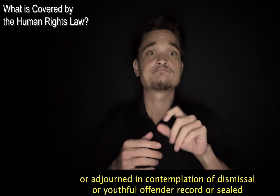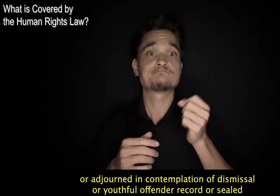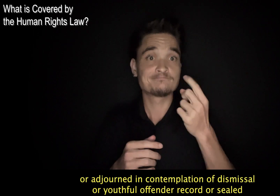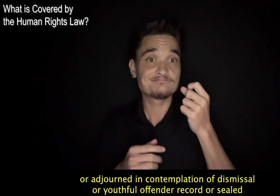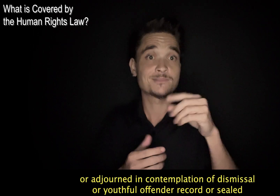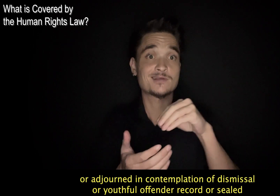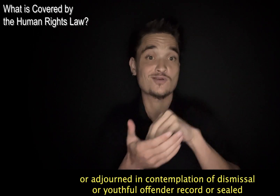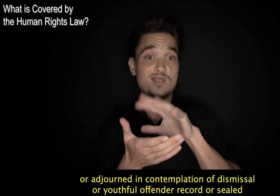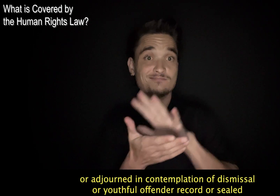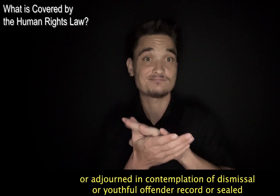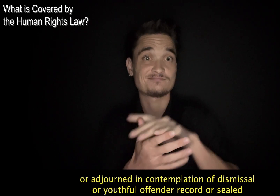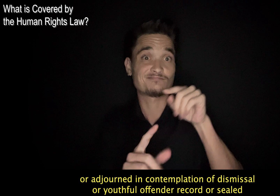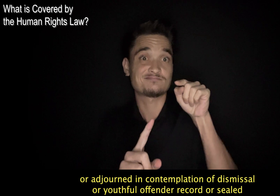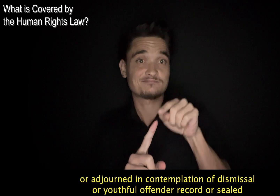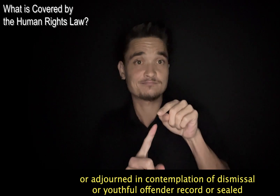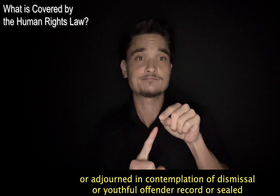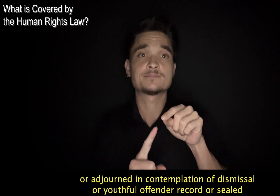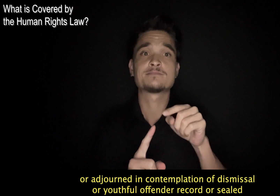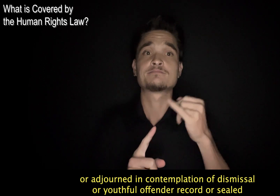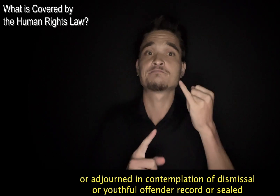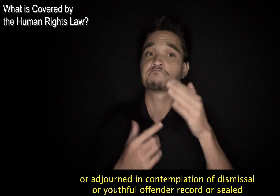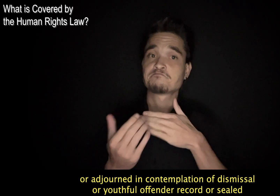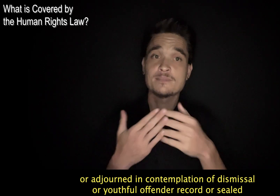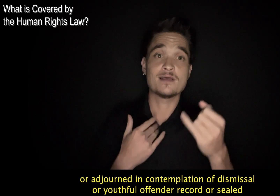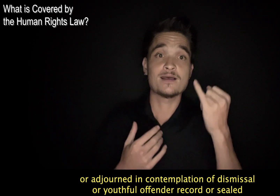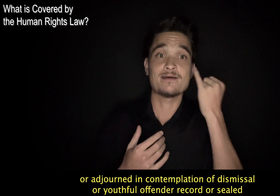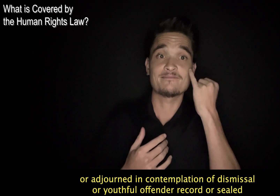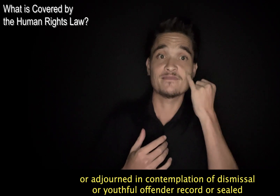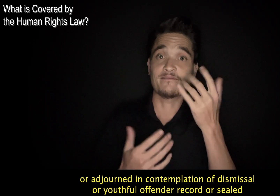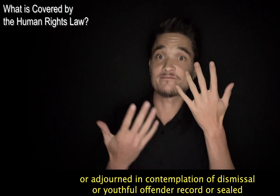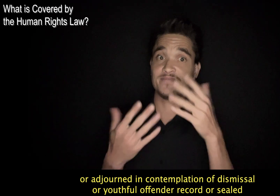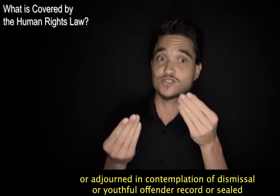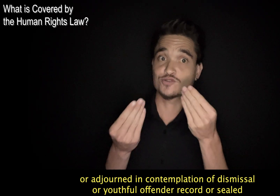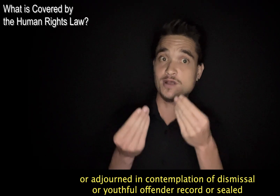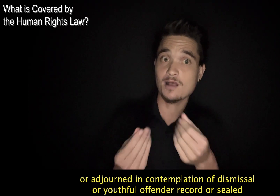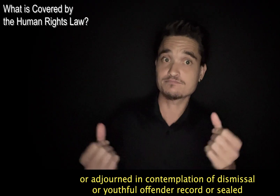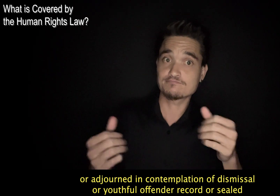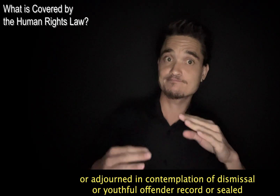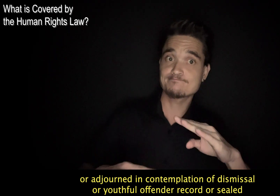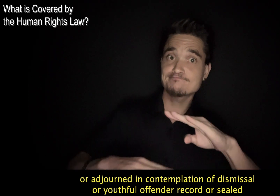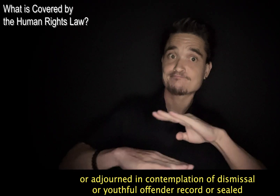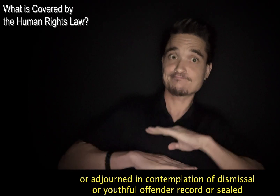or adjourned in contemplation of dismissal or youthful offender record or sealed